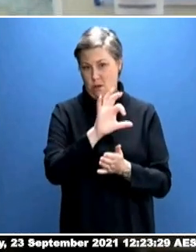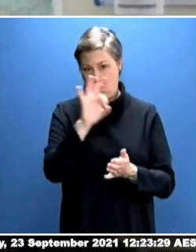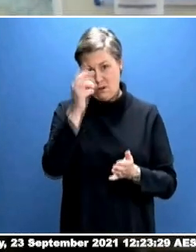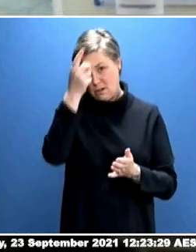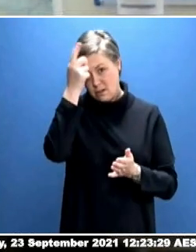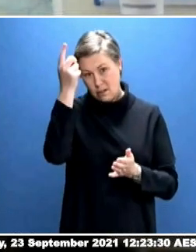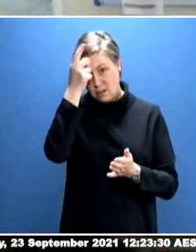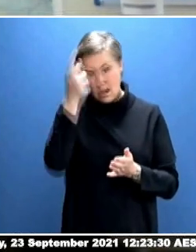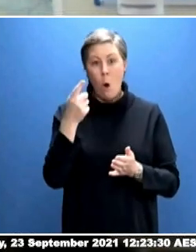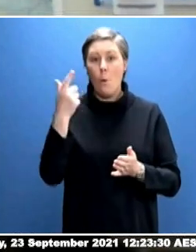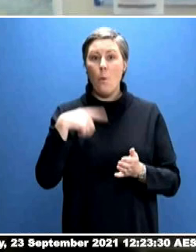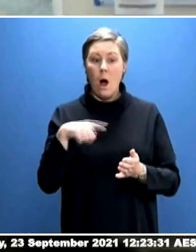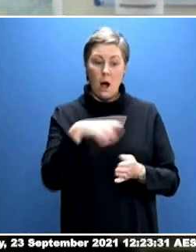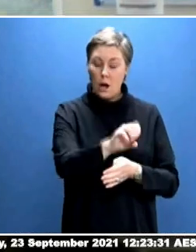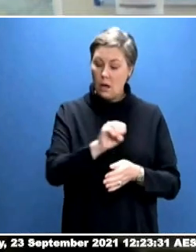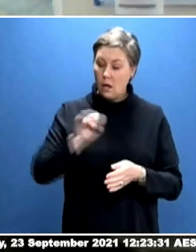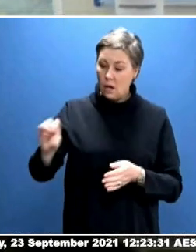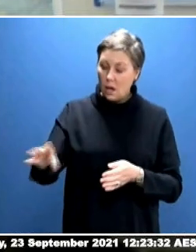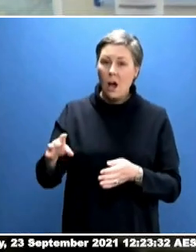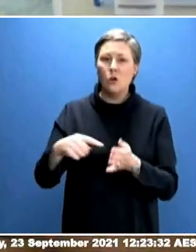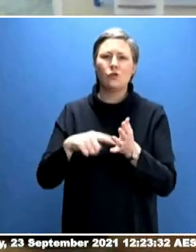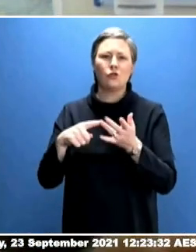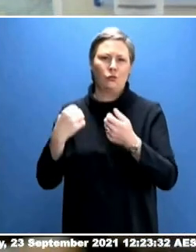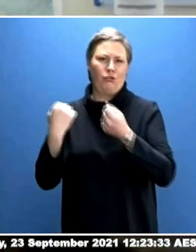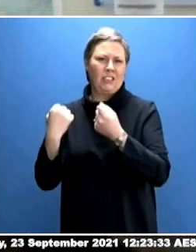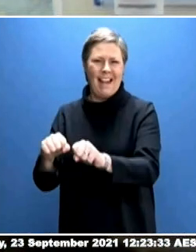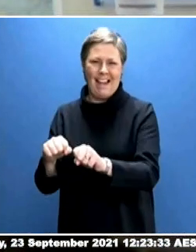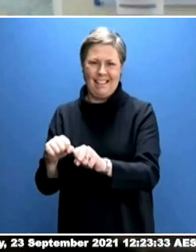protection, and there's a lot of other things that you can do to protect